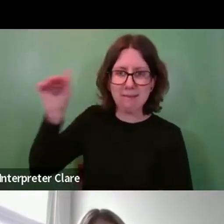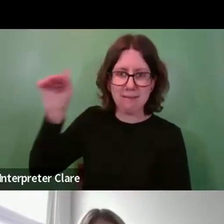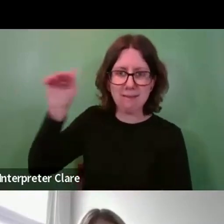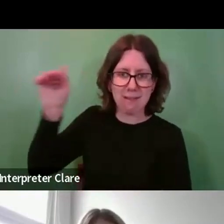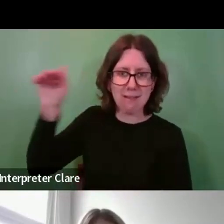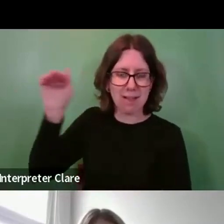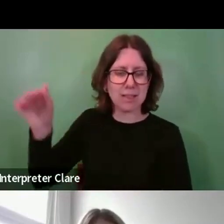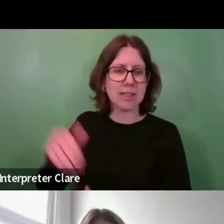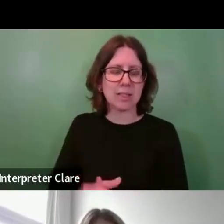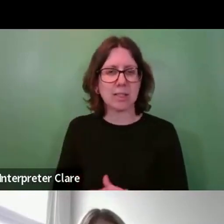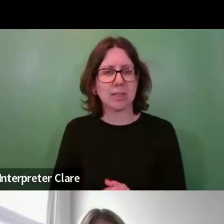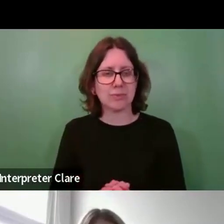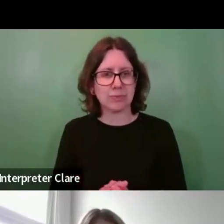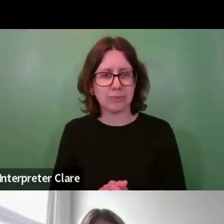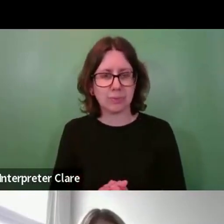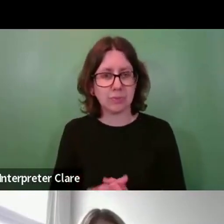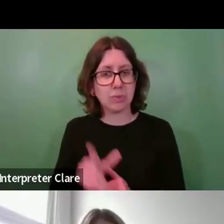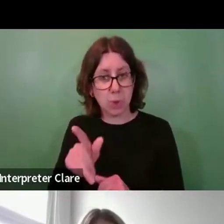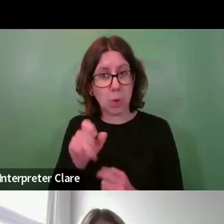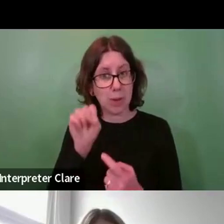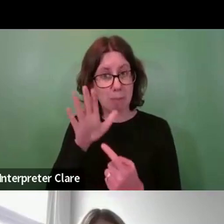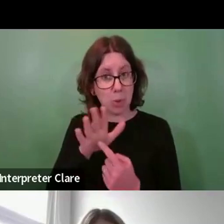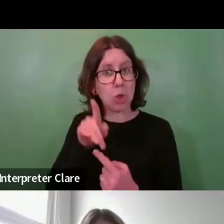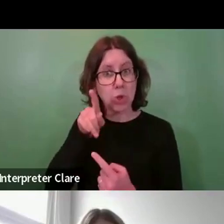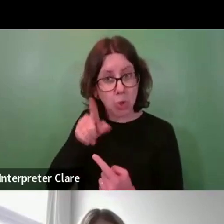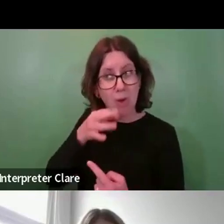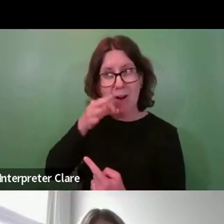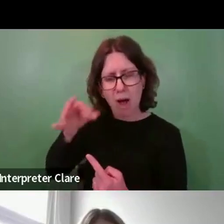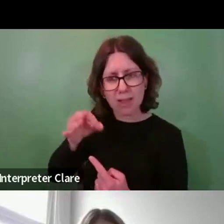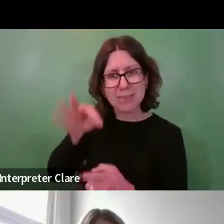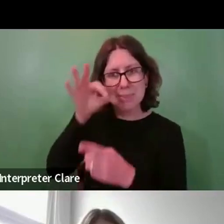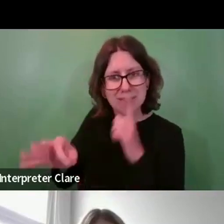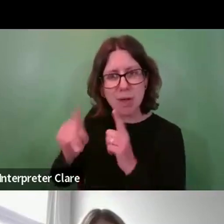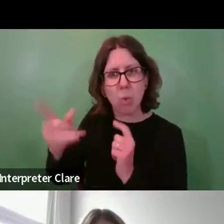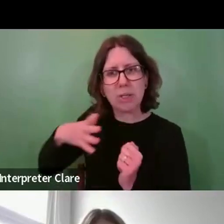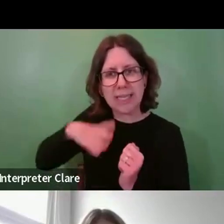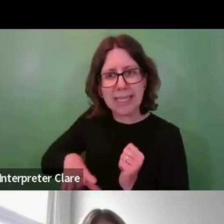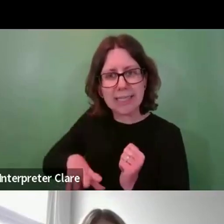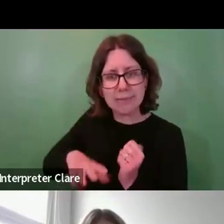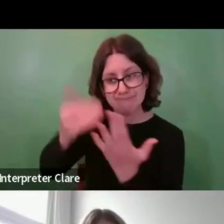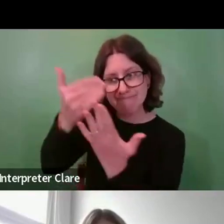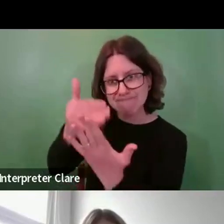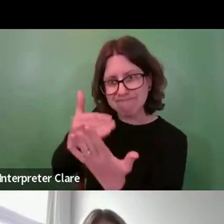it's about making sure that you ask for what you need. And as I said, in my experience,